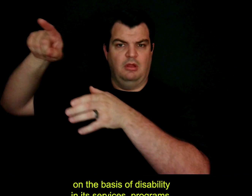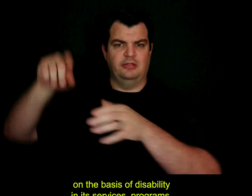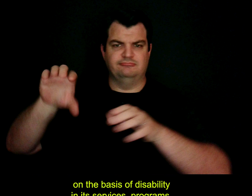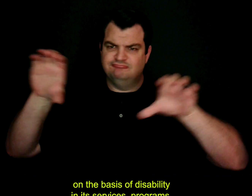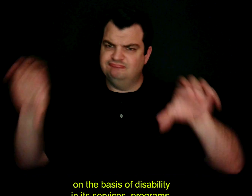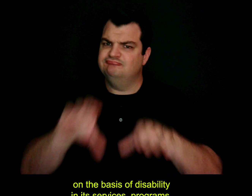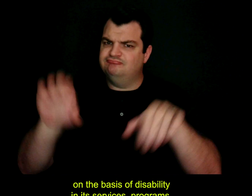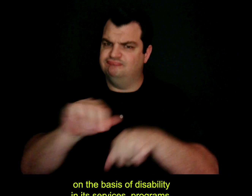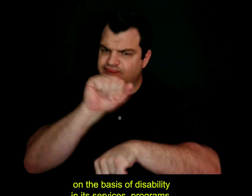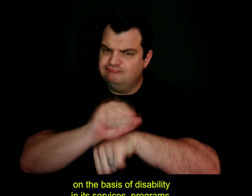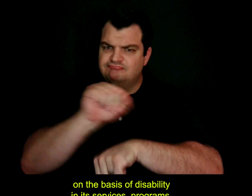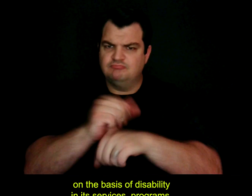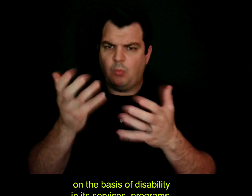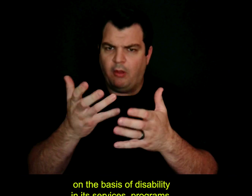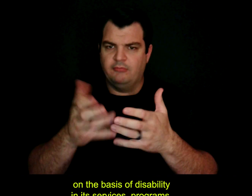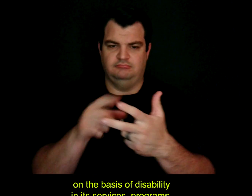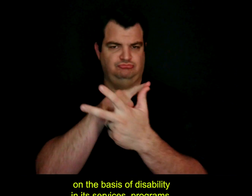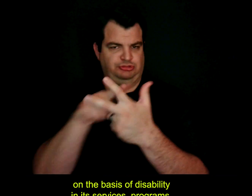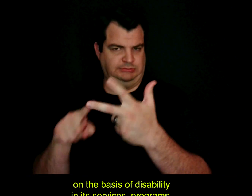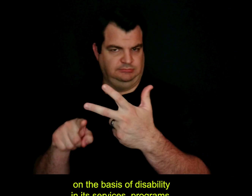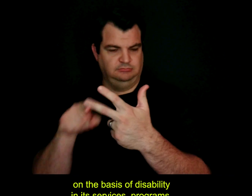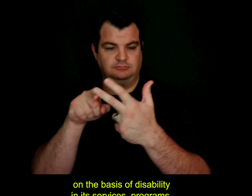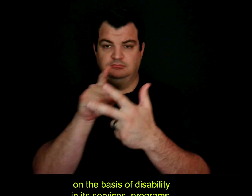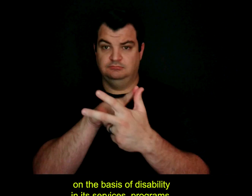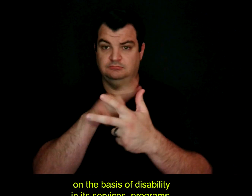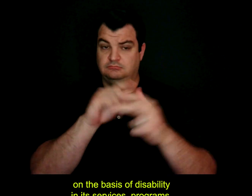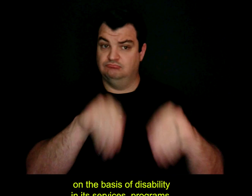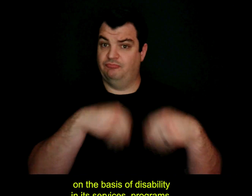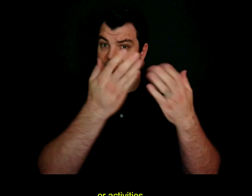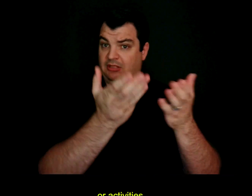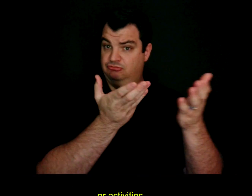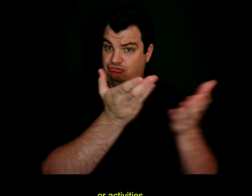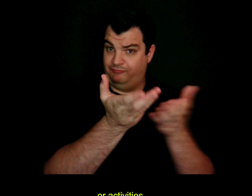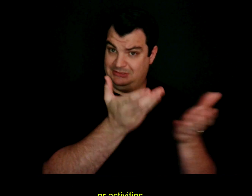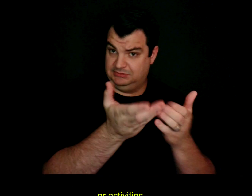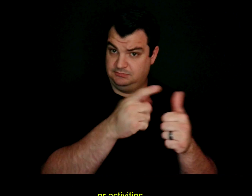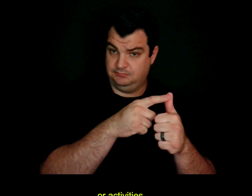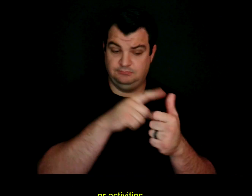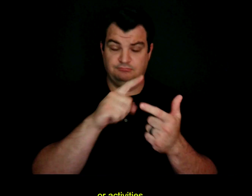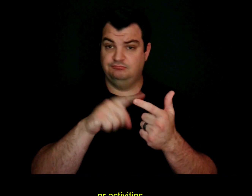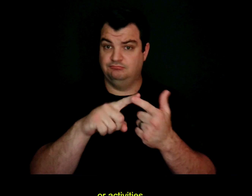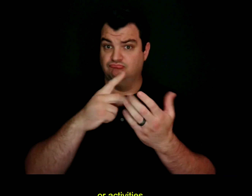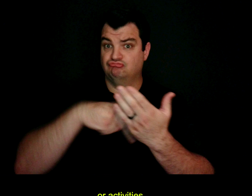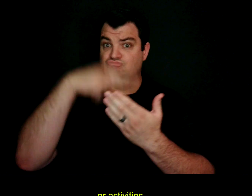on the basis of disability in its services, programs, or activities.